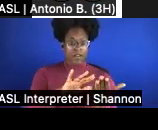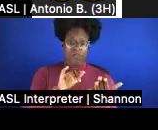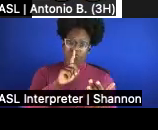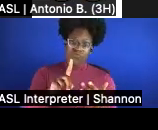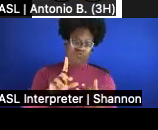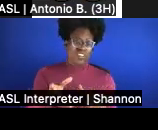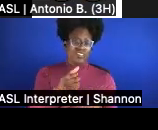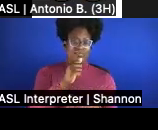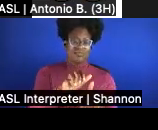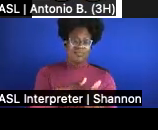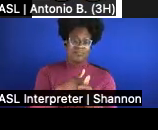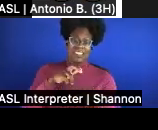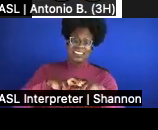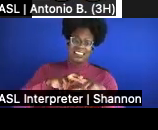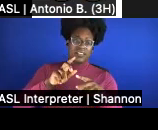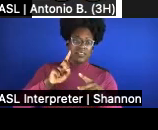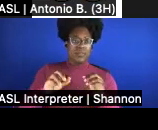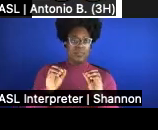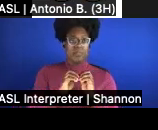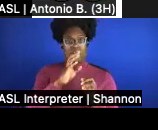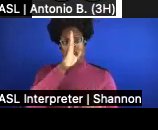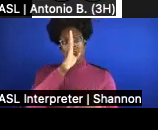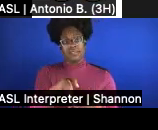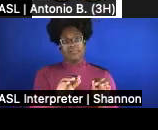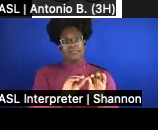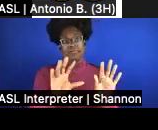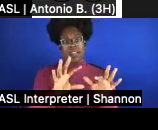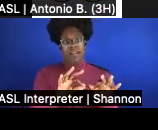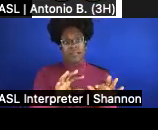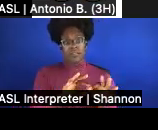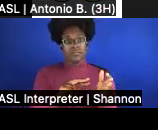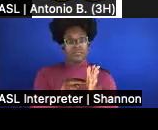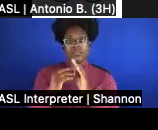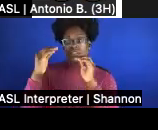more explicit overt comments. Good teachers needed to be more blunt for their comments to take.